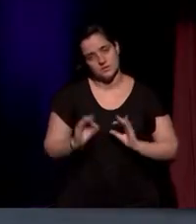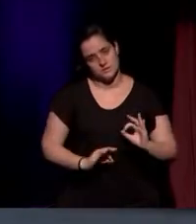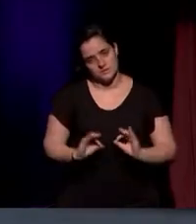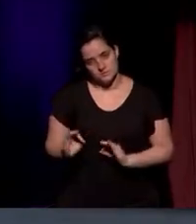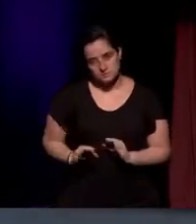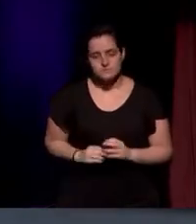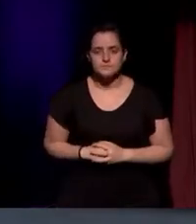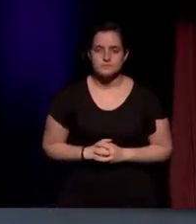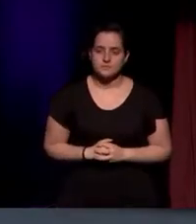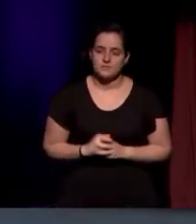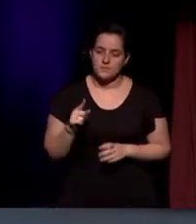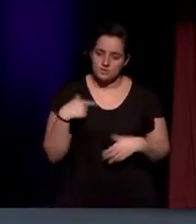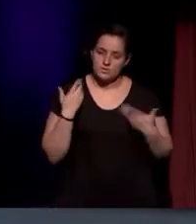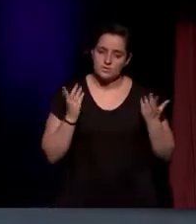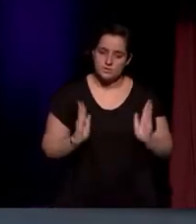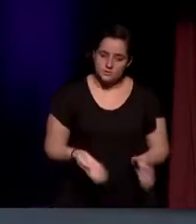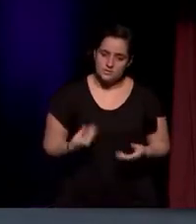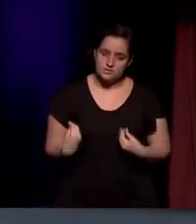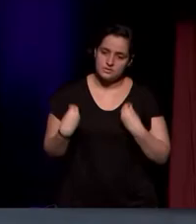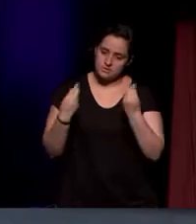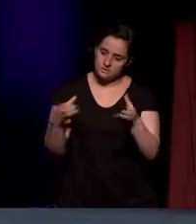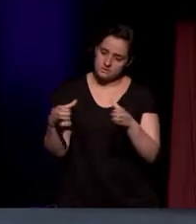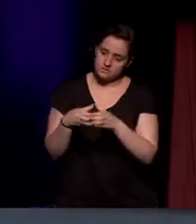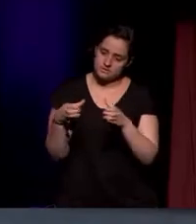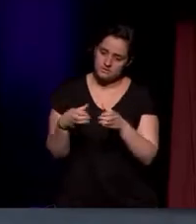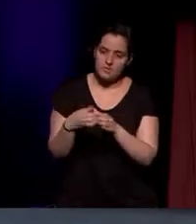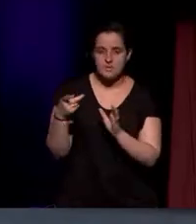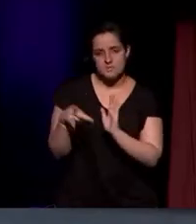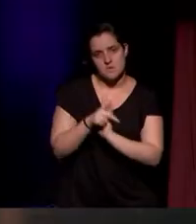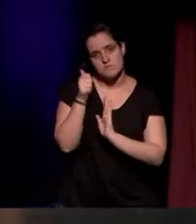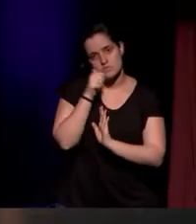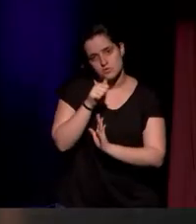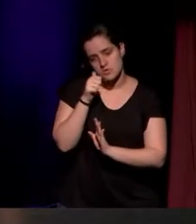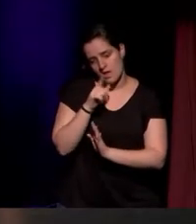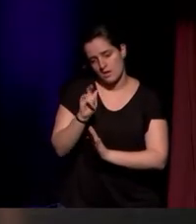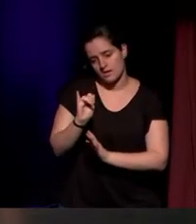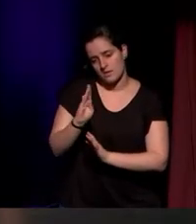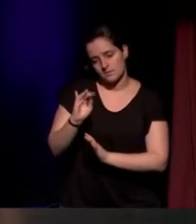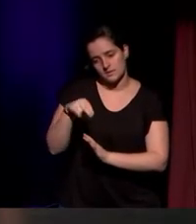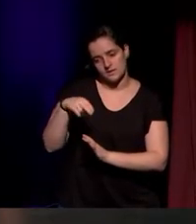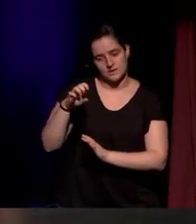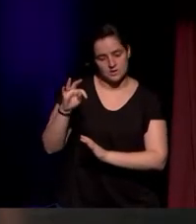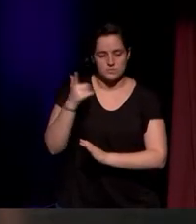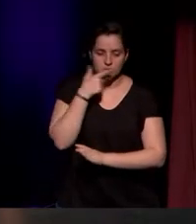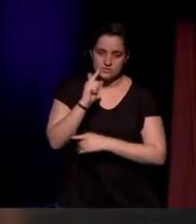and we deliver to the Parliamentary Woman's Office to be discussed later, we waited 4 years,